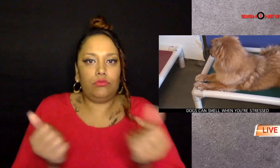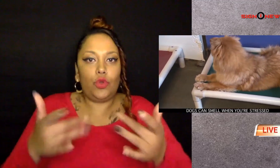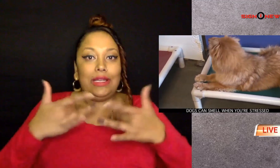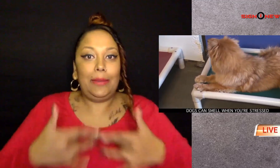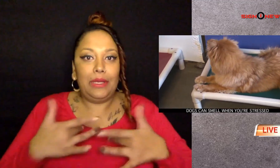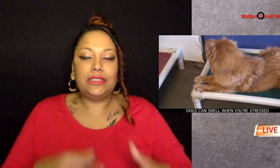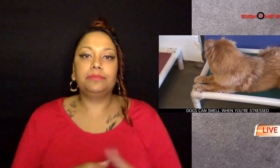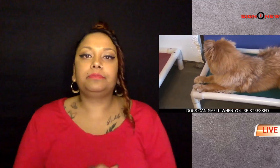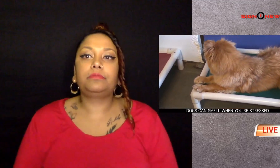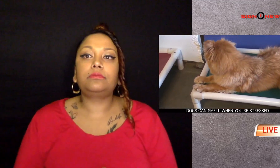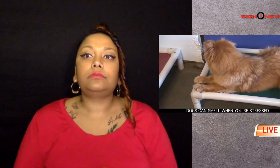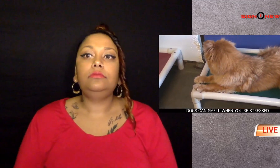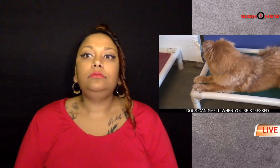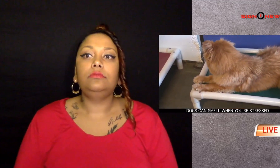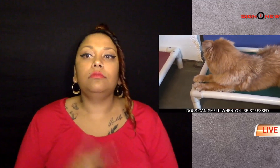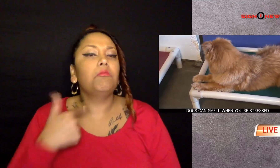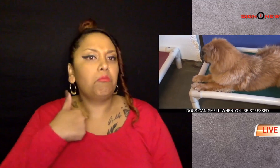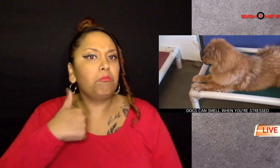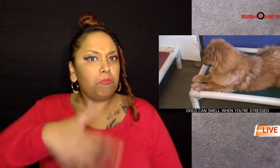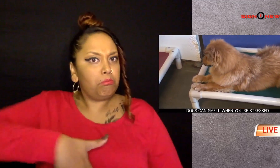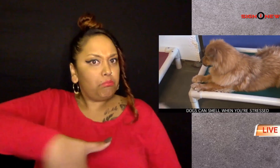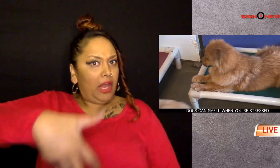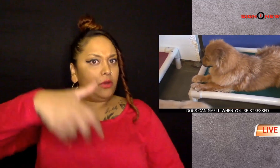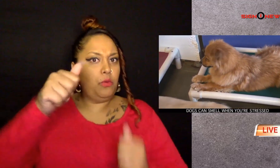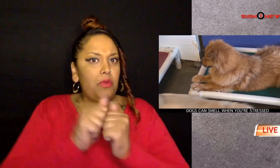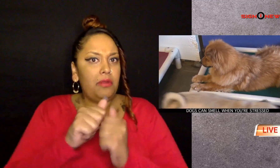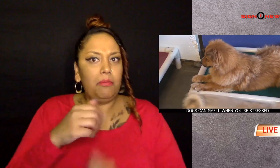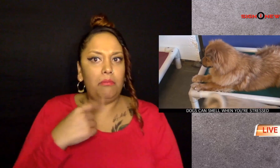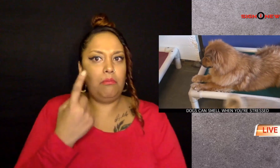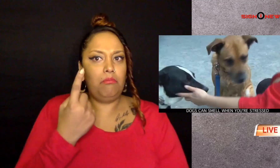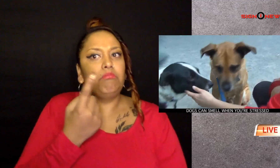the dogs dogs can really help you with depression in fact when I was pregnant